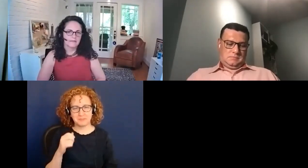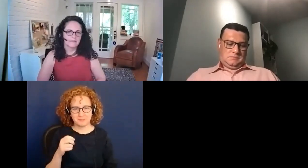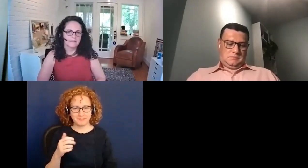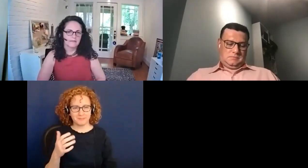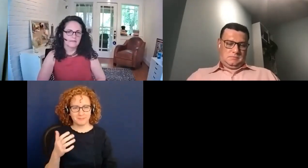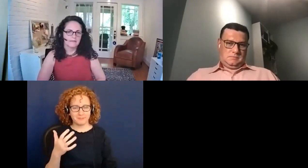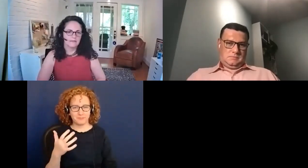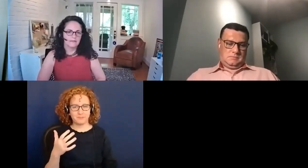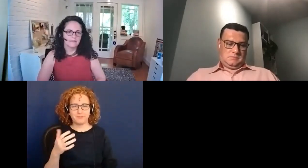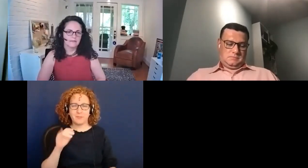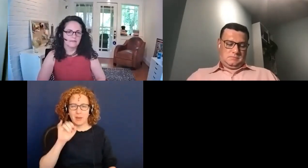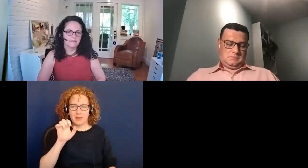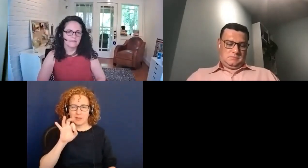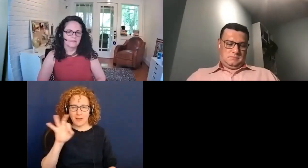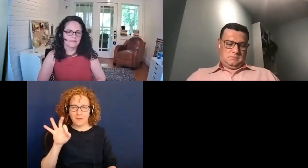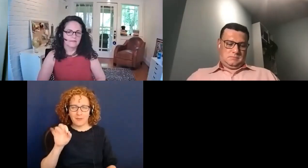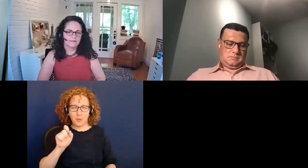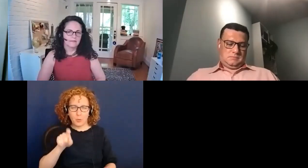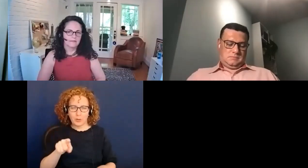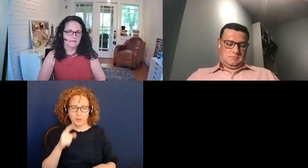for you if you're able to take it if you want to unmute yourself